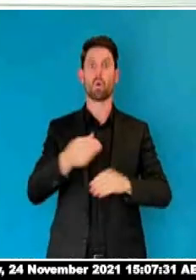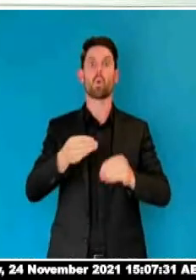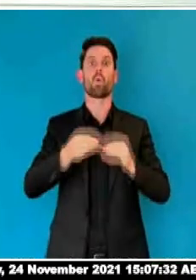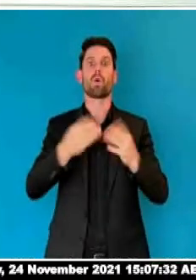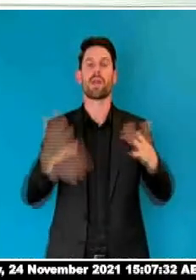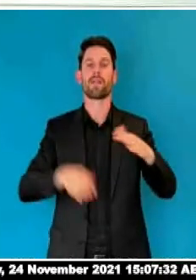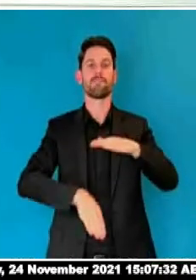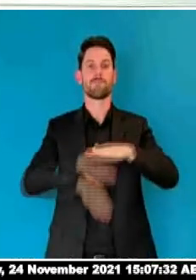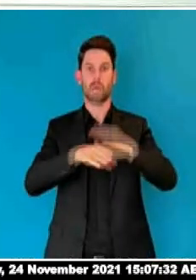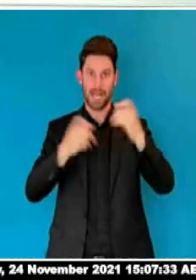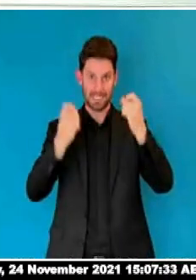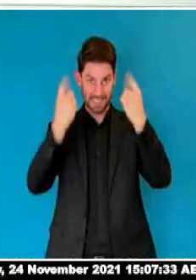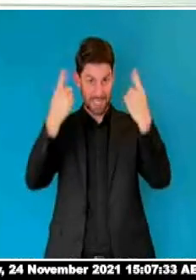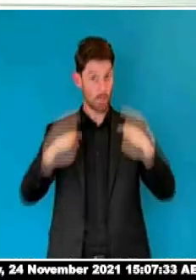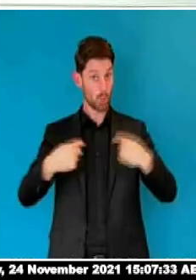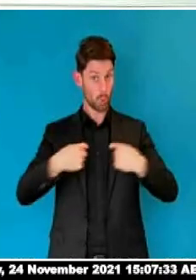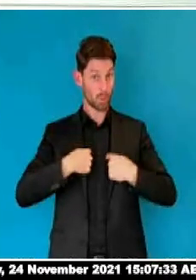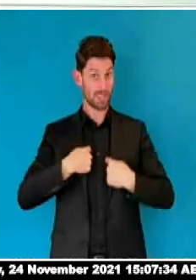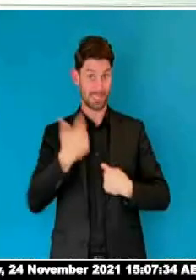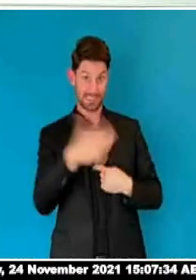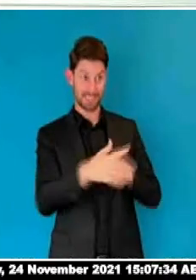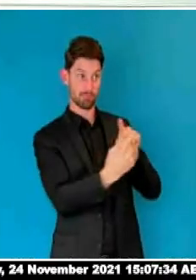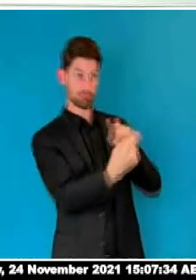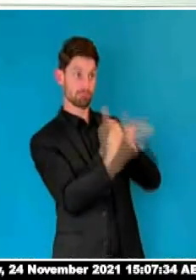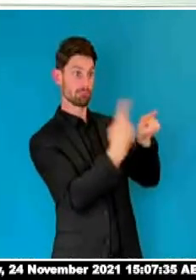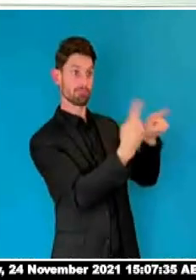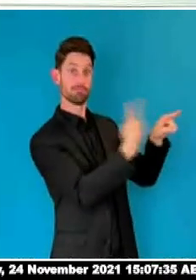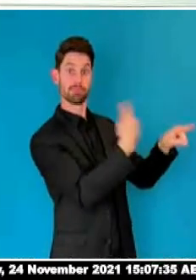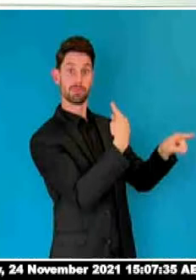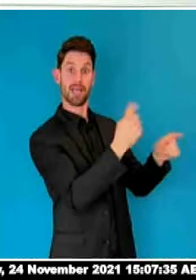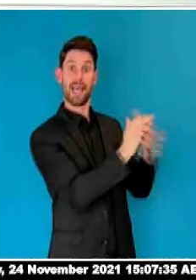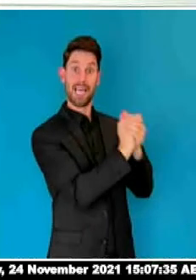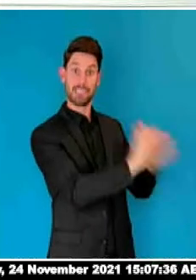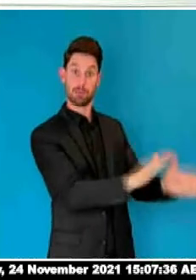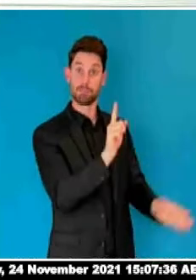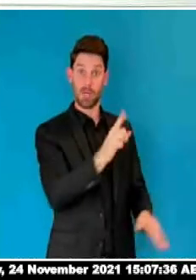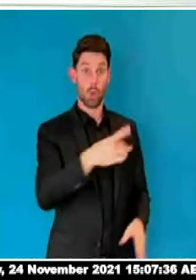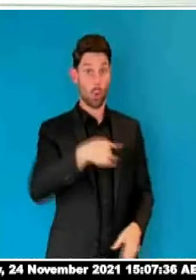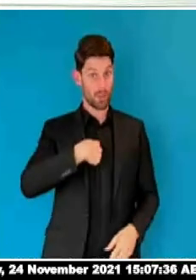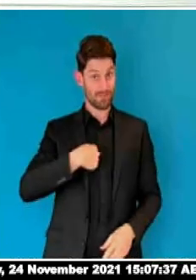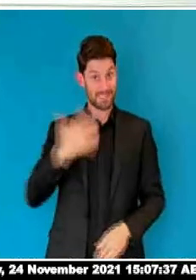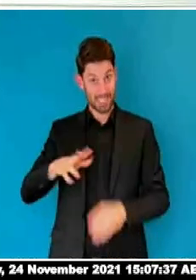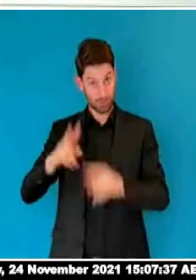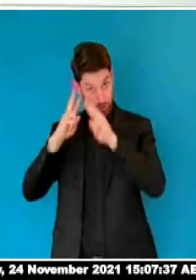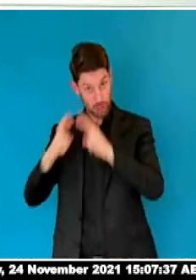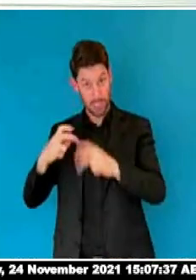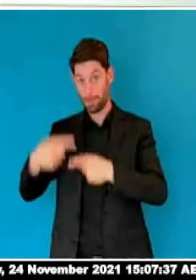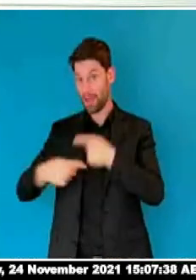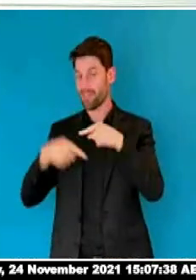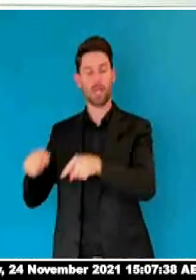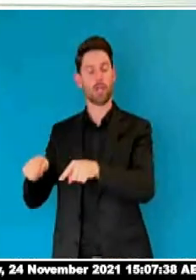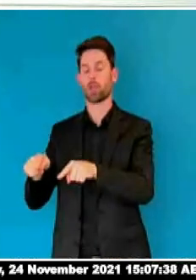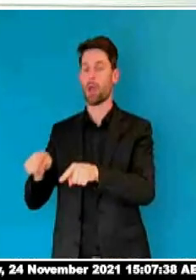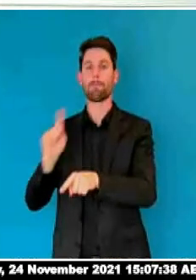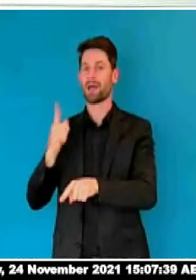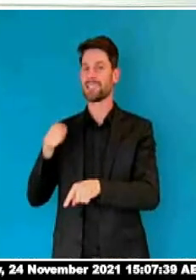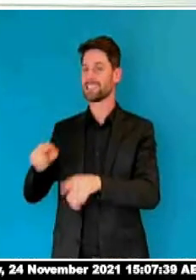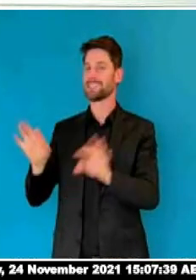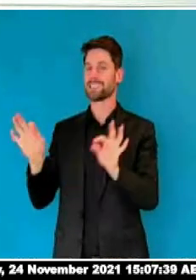We have commissioned experts, but have we done specific research on this issue? No, but that's not the focus of the model code of practice.